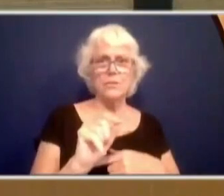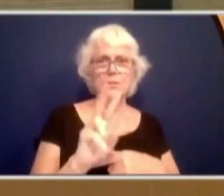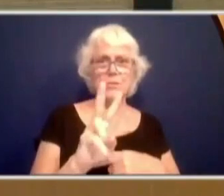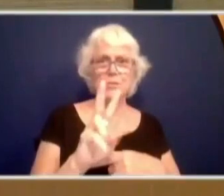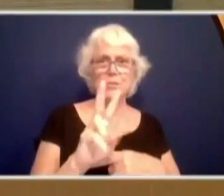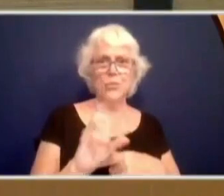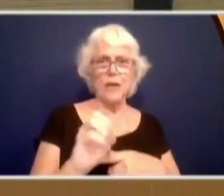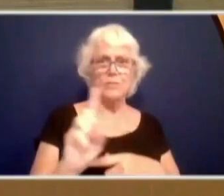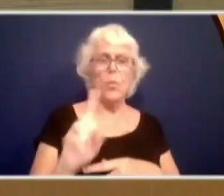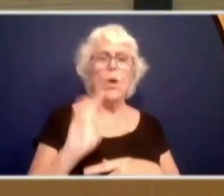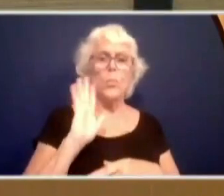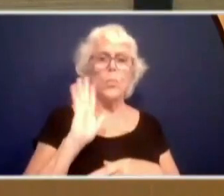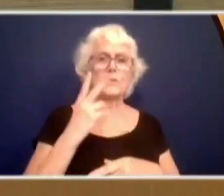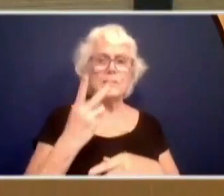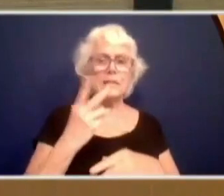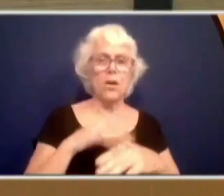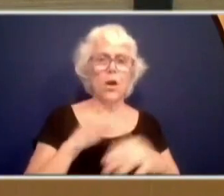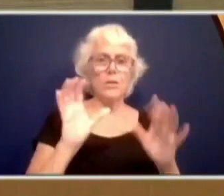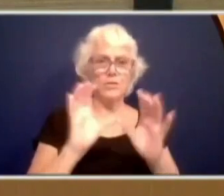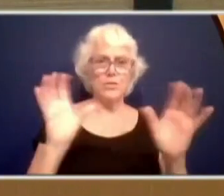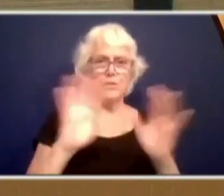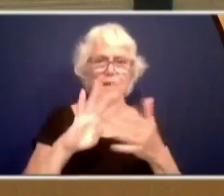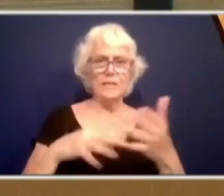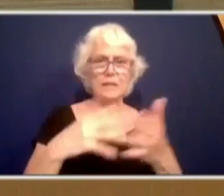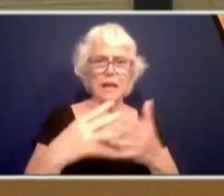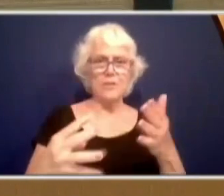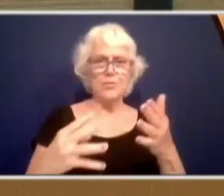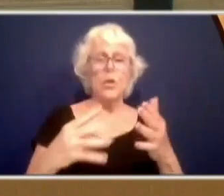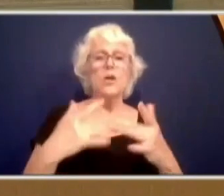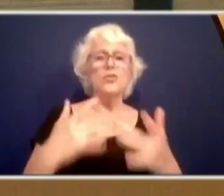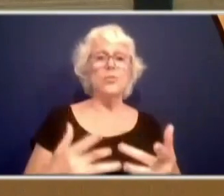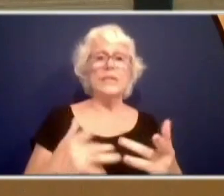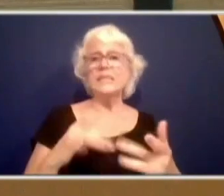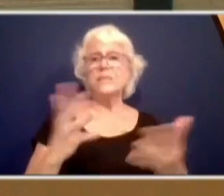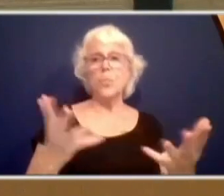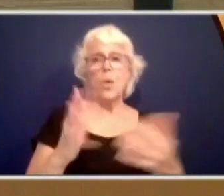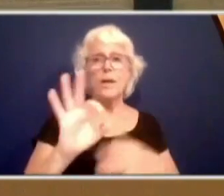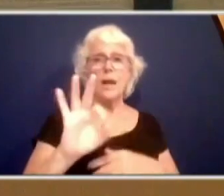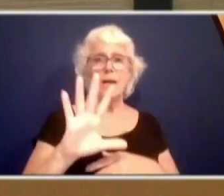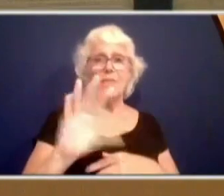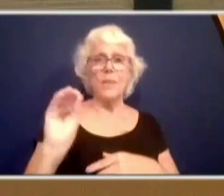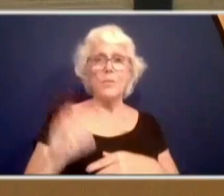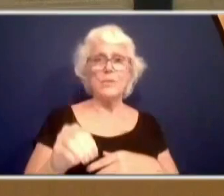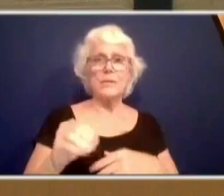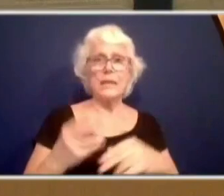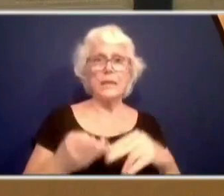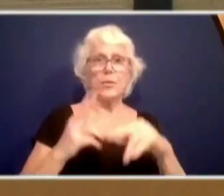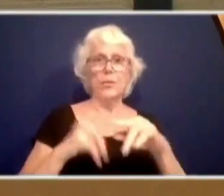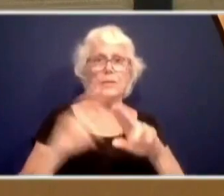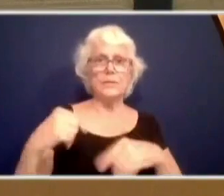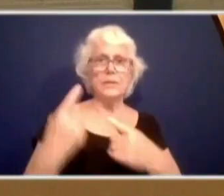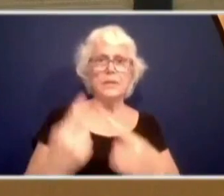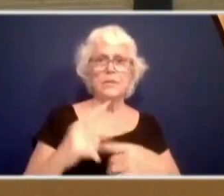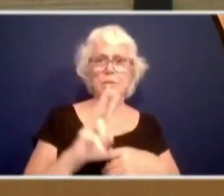the trend is a 95% increase since 2001 for a certified employee.